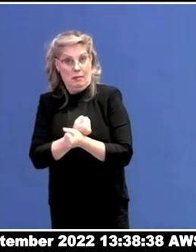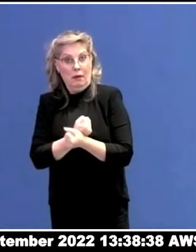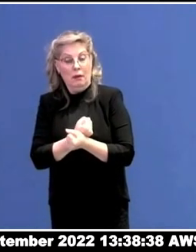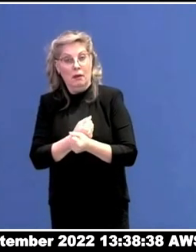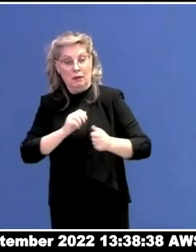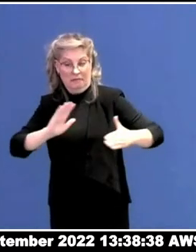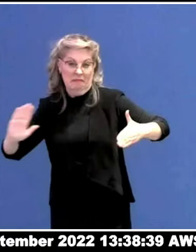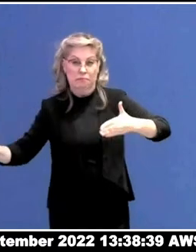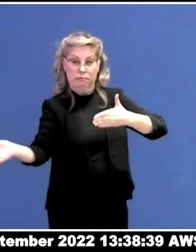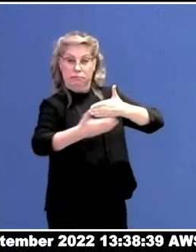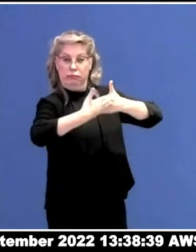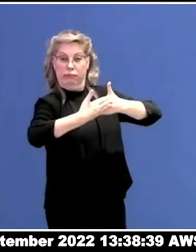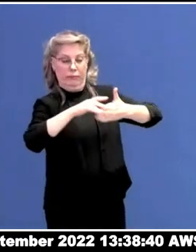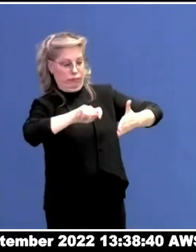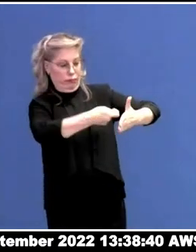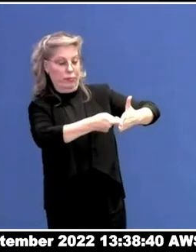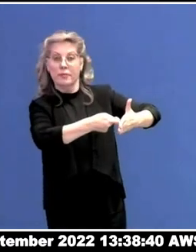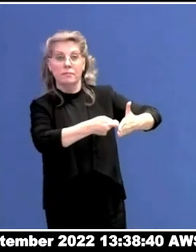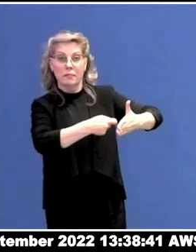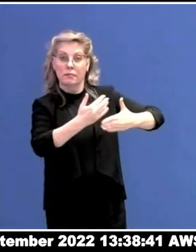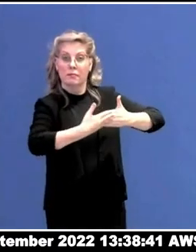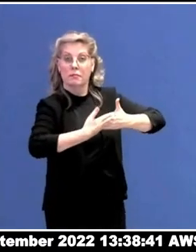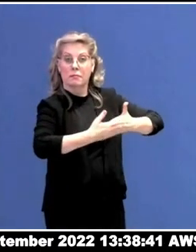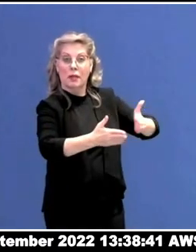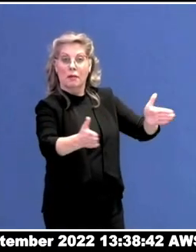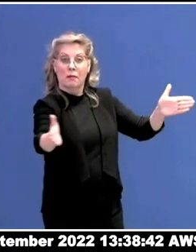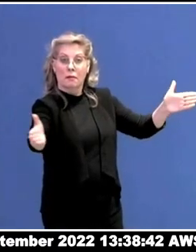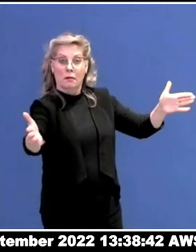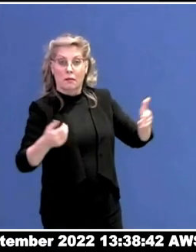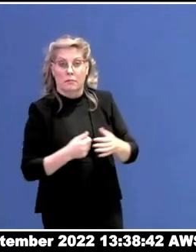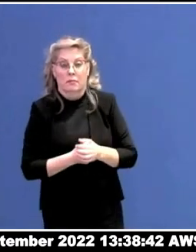Which allowed the local bowling women to come in, which allowed you know, many